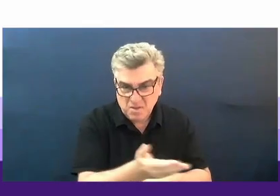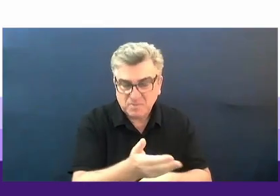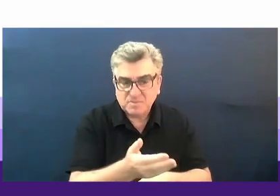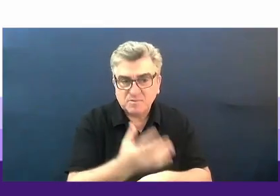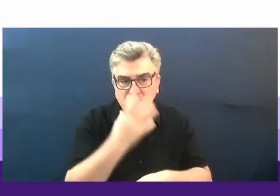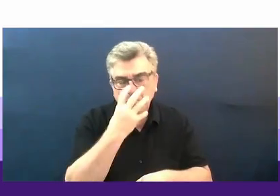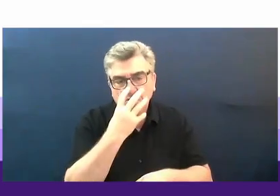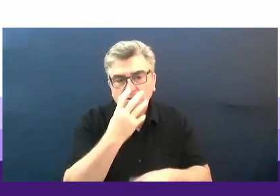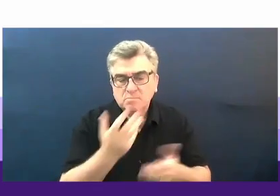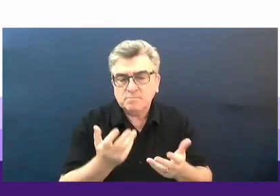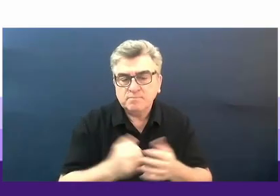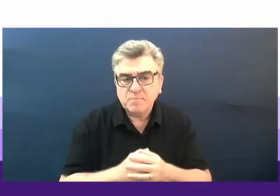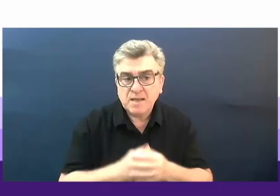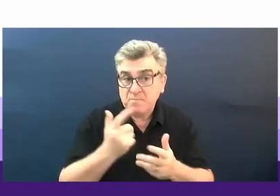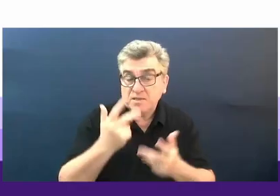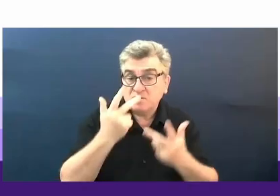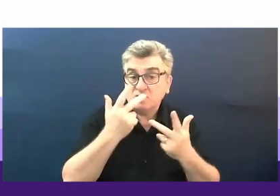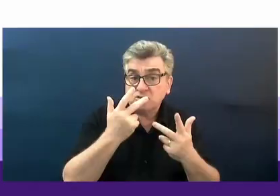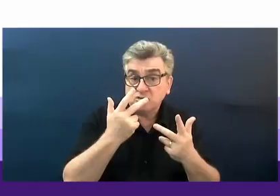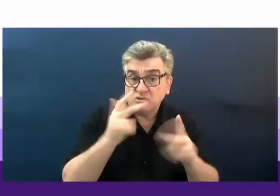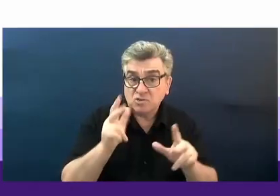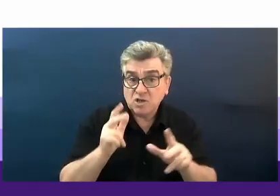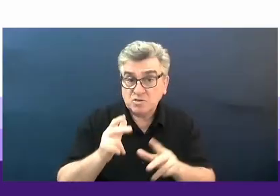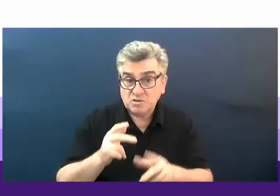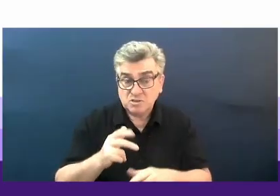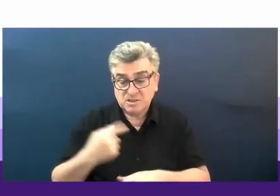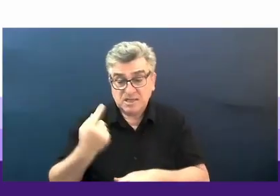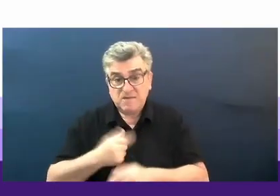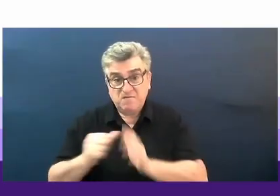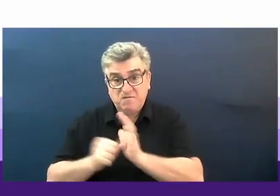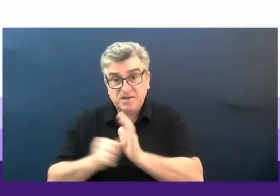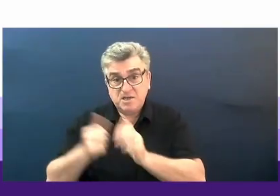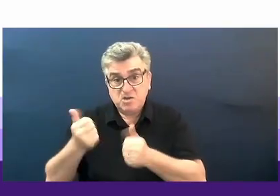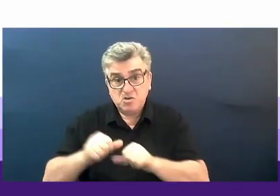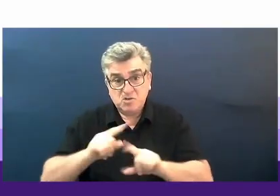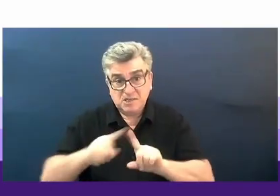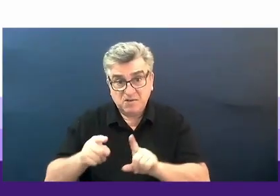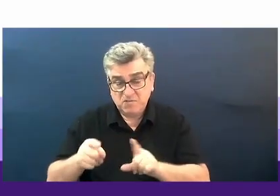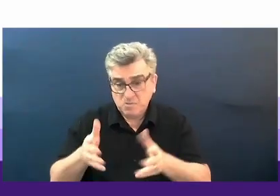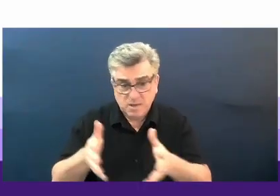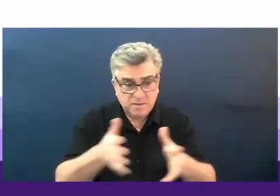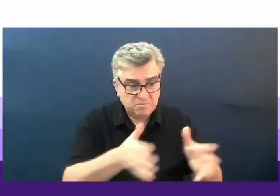just highlights the shift in resources when we're not taking everybody to theatre for a procedure.